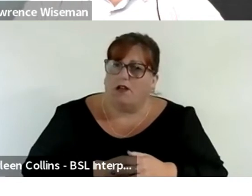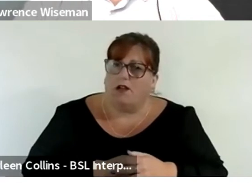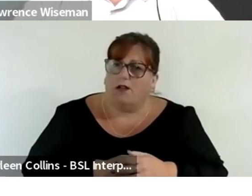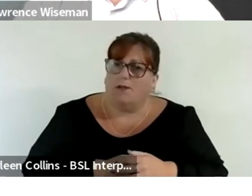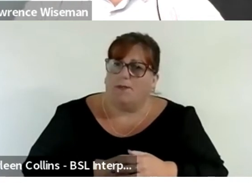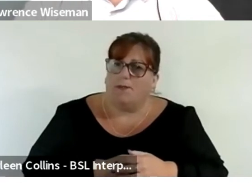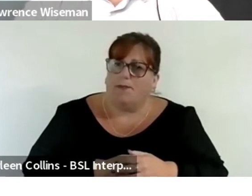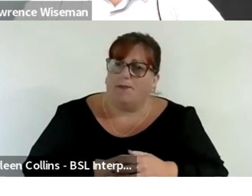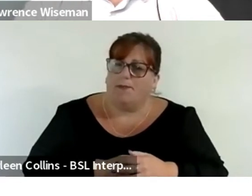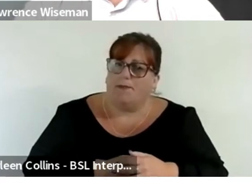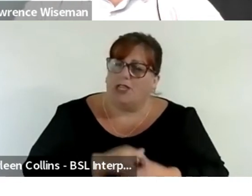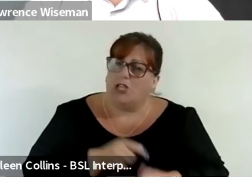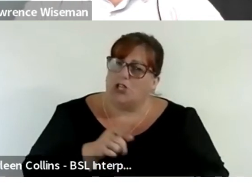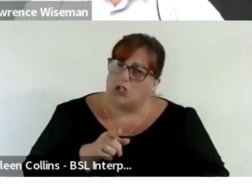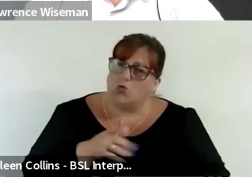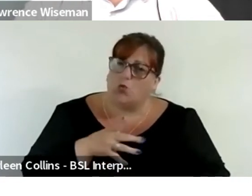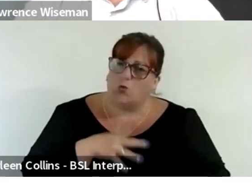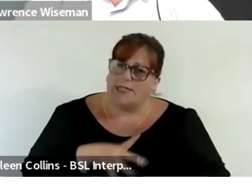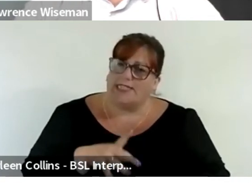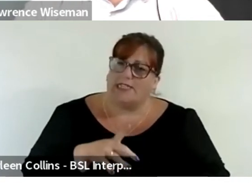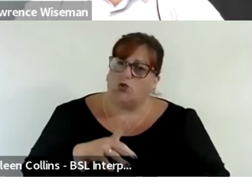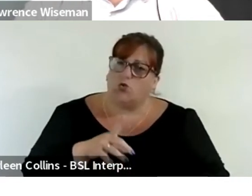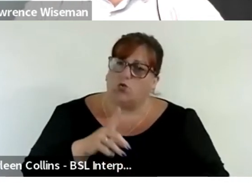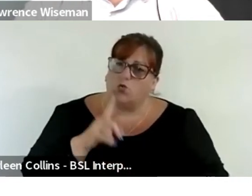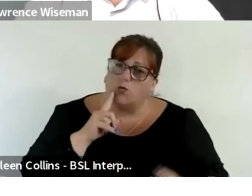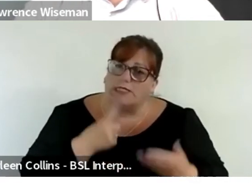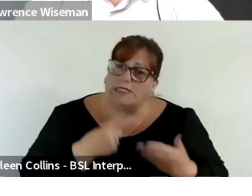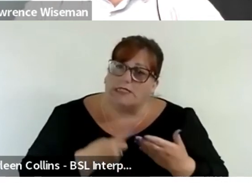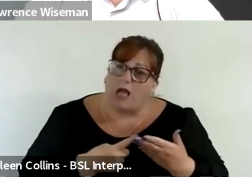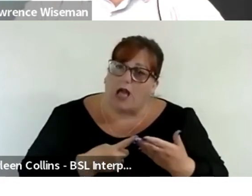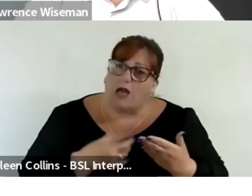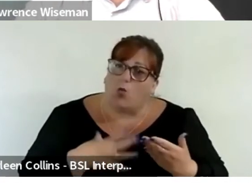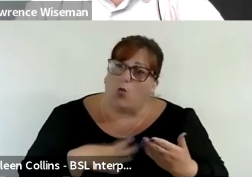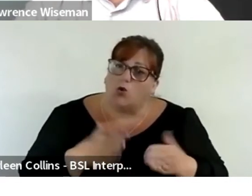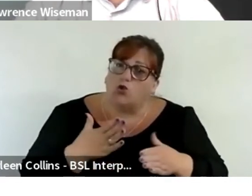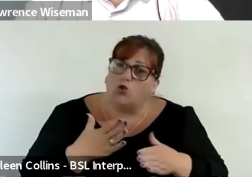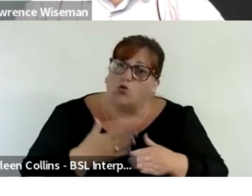the supportiveness of it, on the basis of the positivity and how comfortable